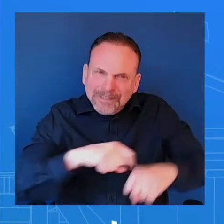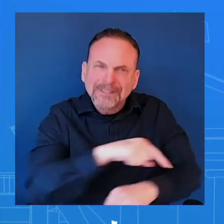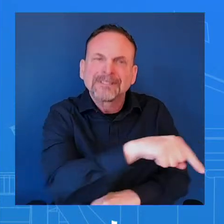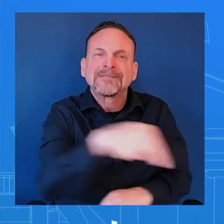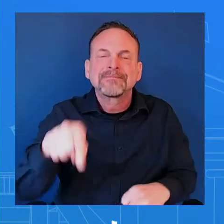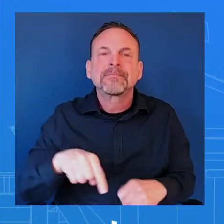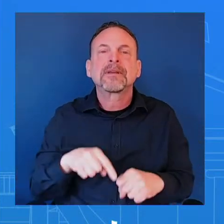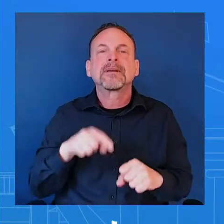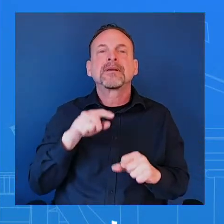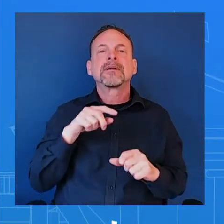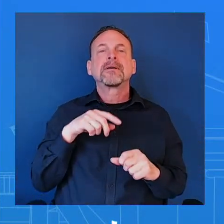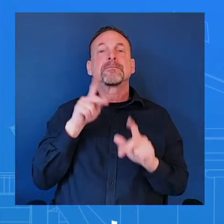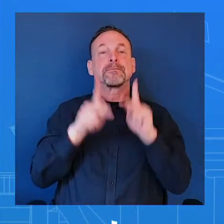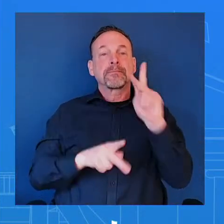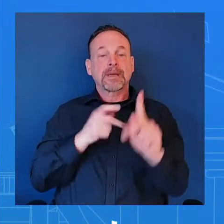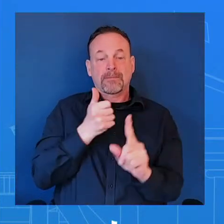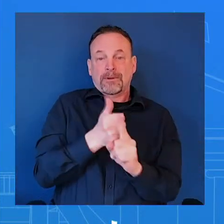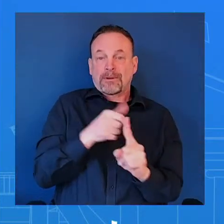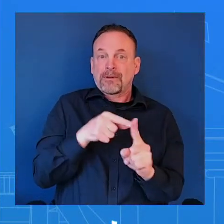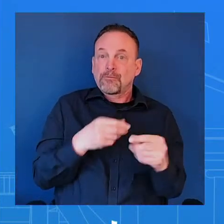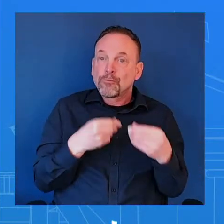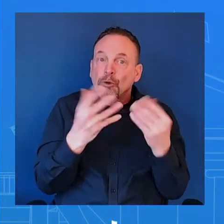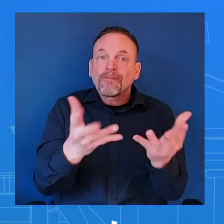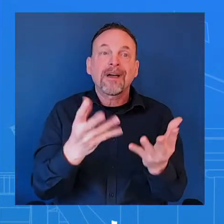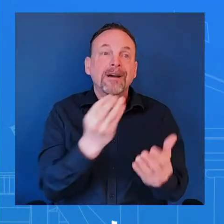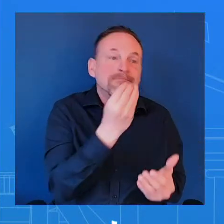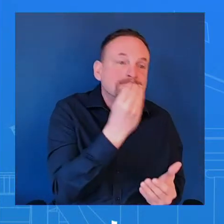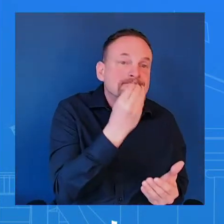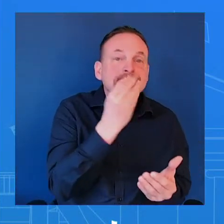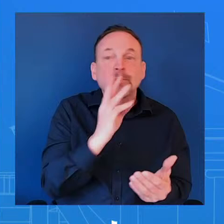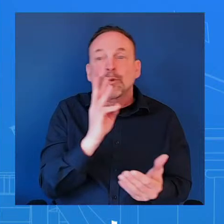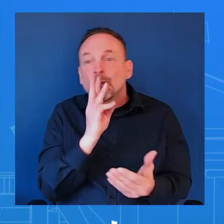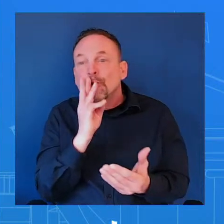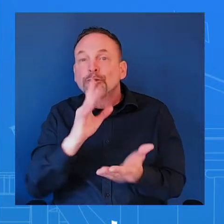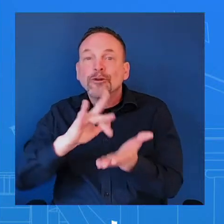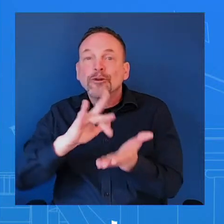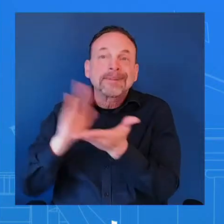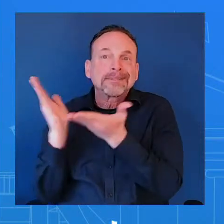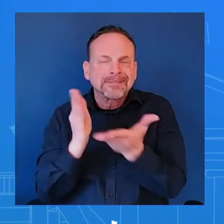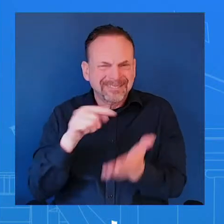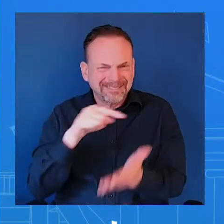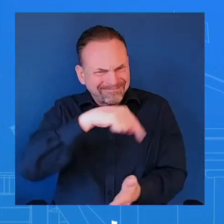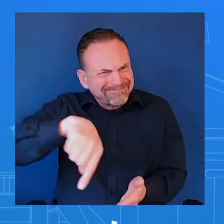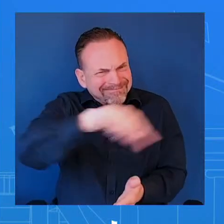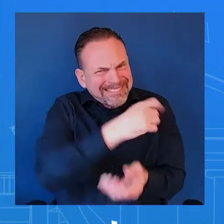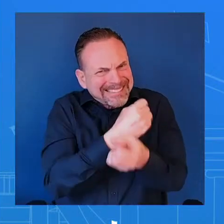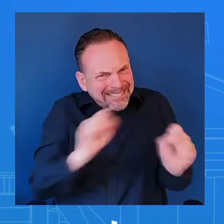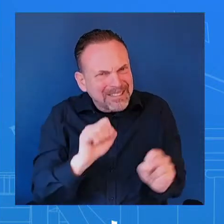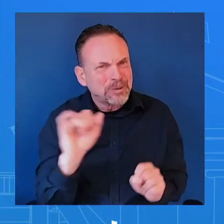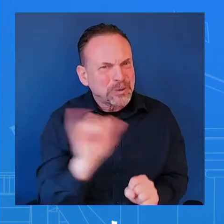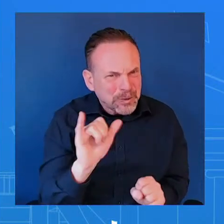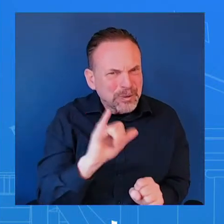He also said in his statement that Israel needs to do more. We've been very clear about that as well. We're going to continue to have those conversation